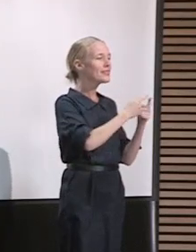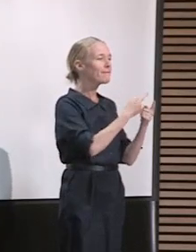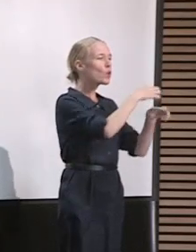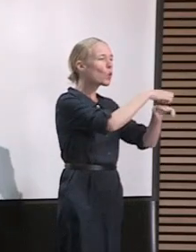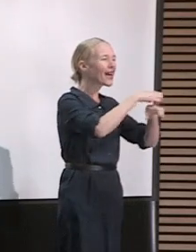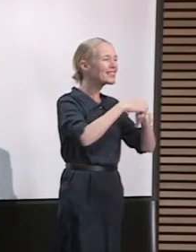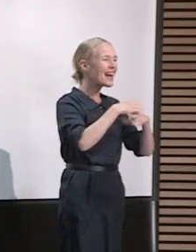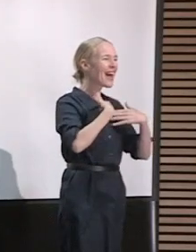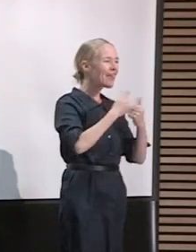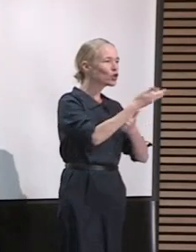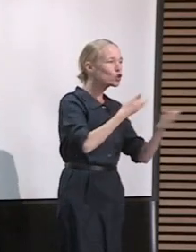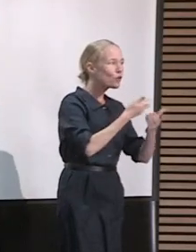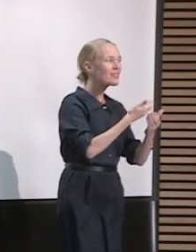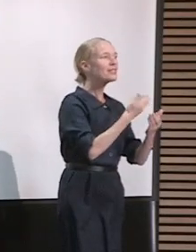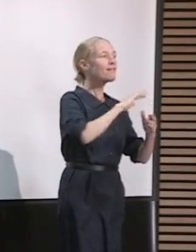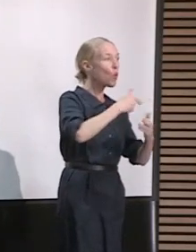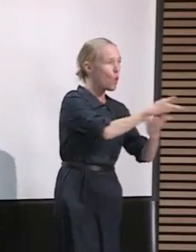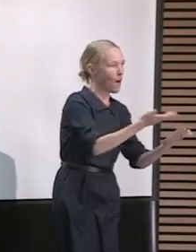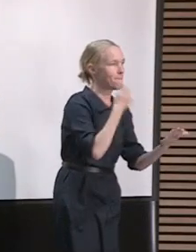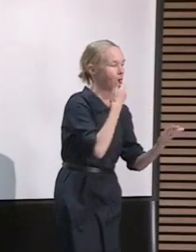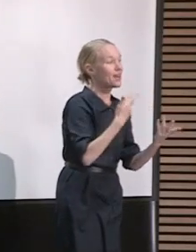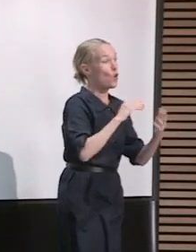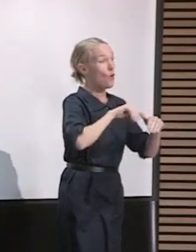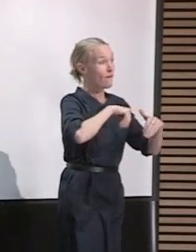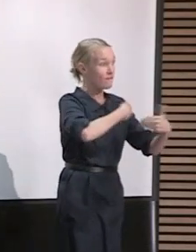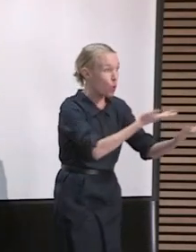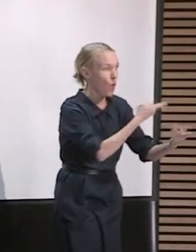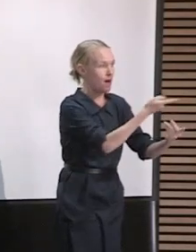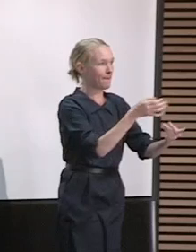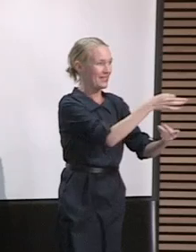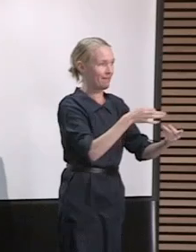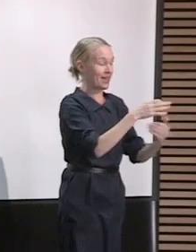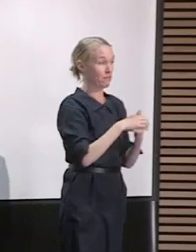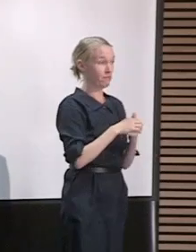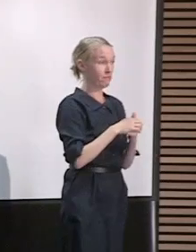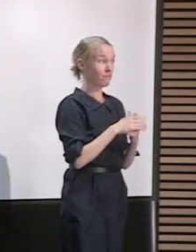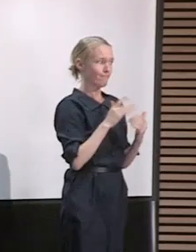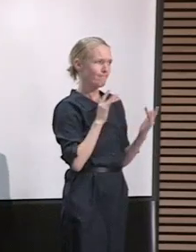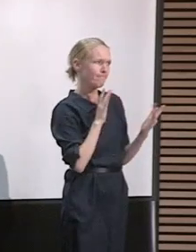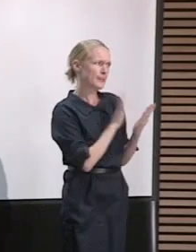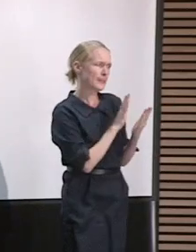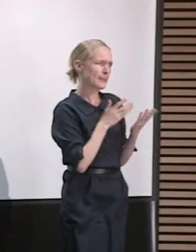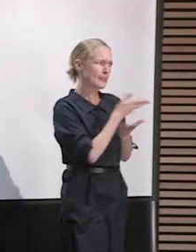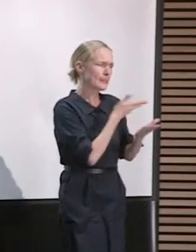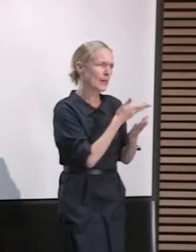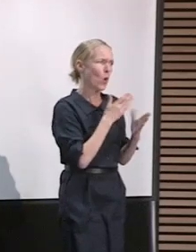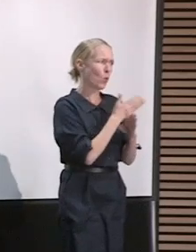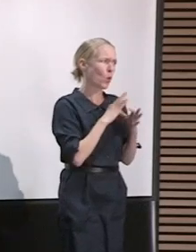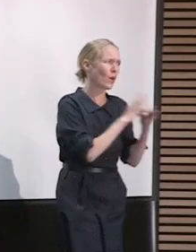providers to ensure that they are completely engaged and involved in the process. You will see that we've put some